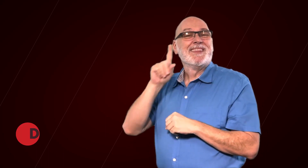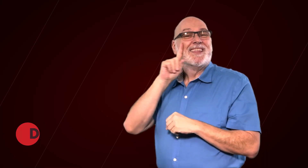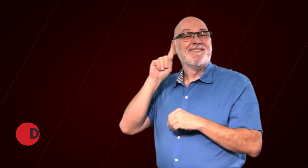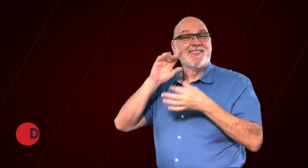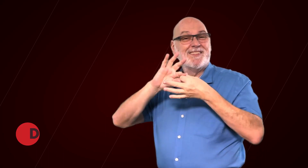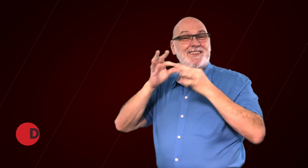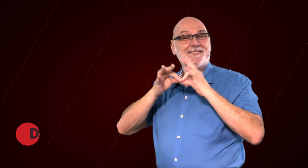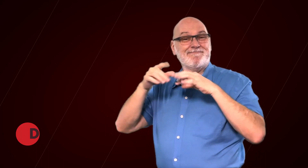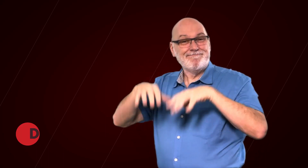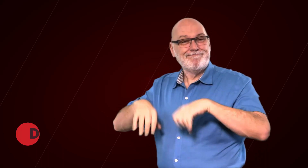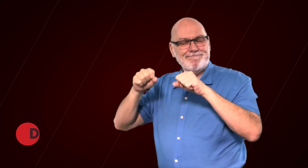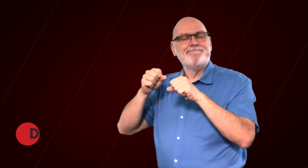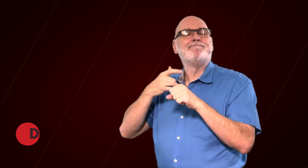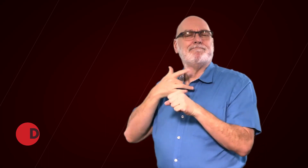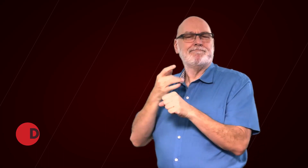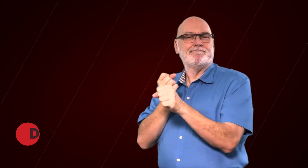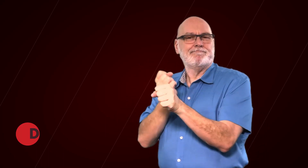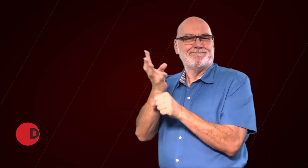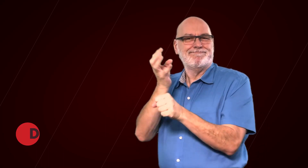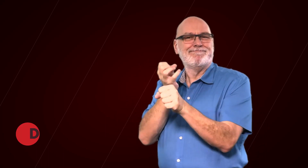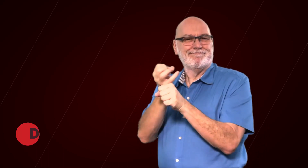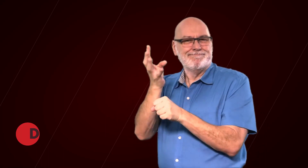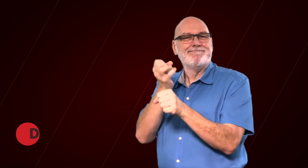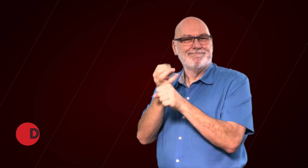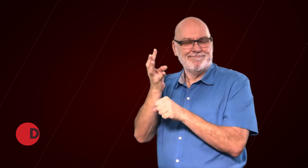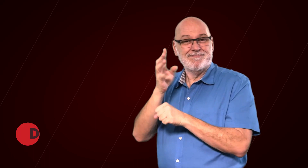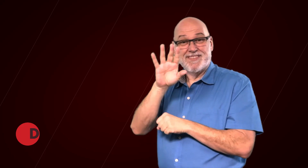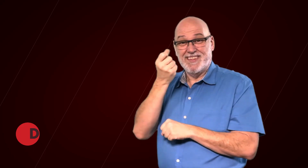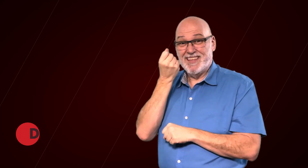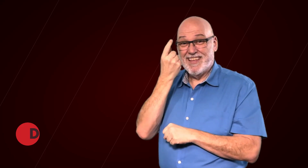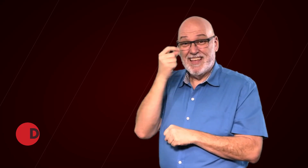Deaflympics is held every four years and it’s the second